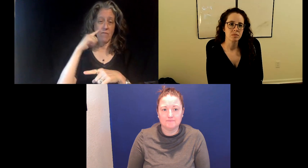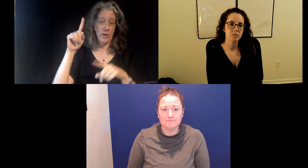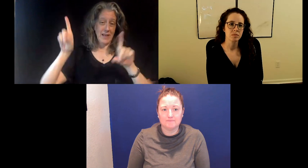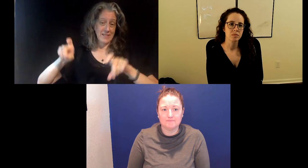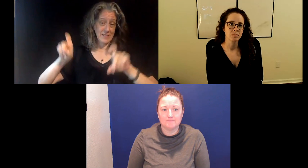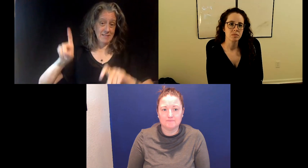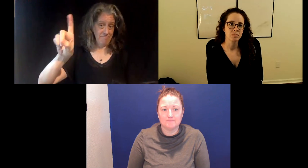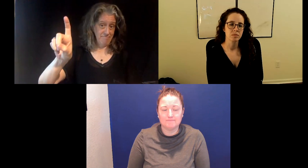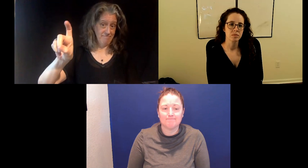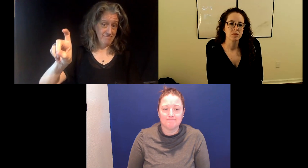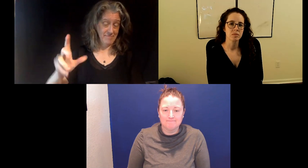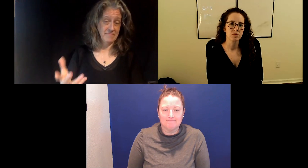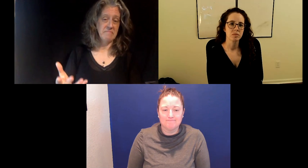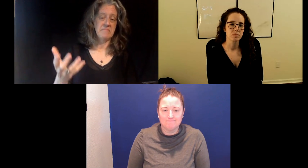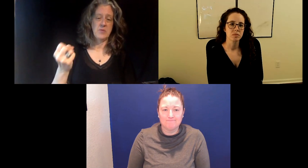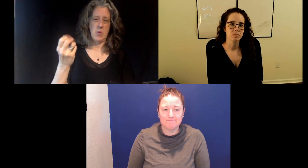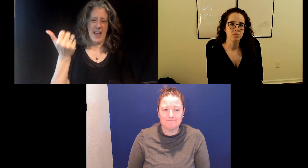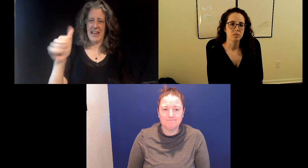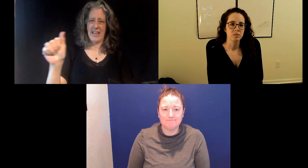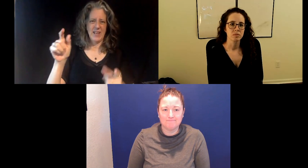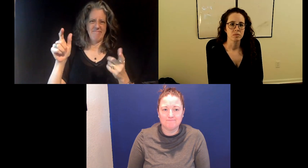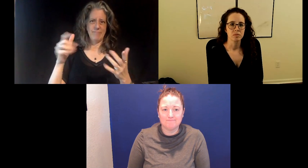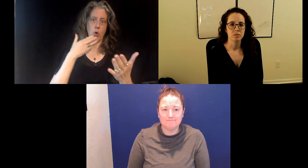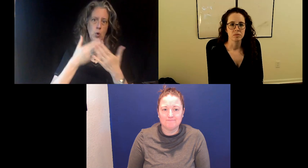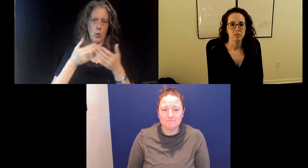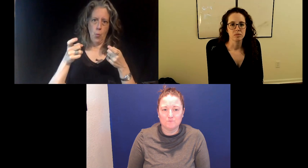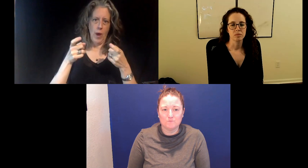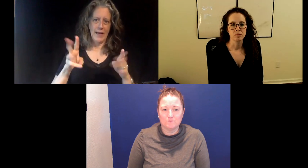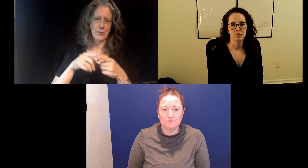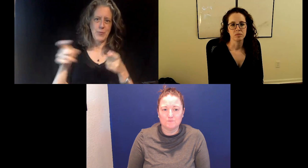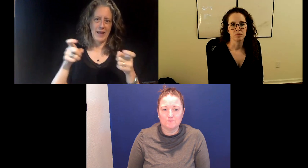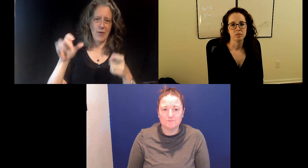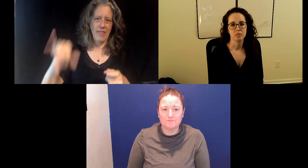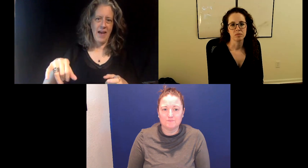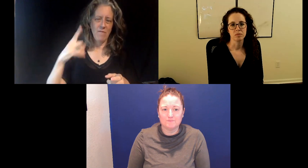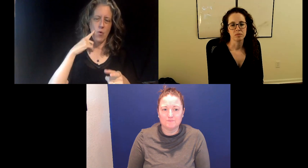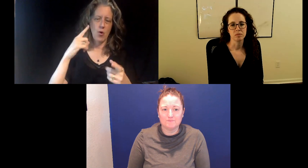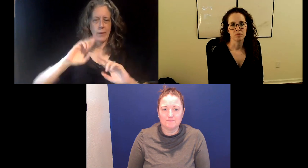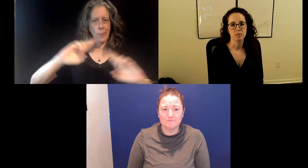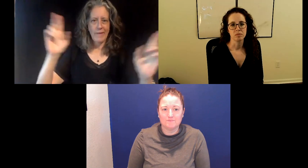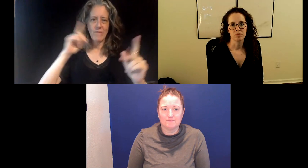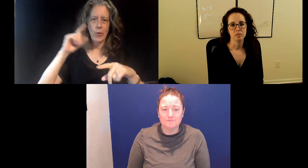we had to put in practice for the test so that whole situation well it's a great way to manage